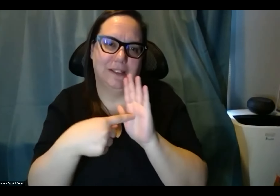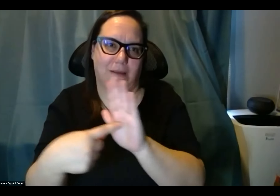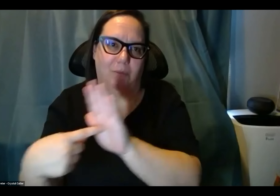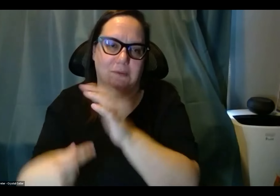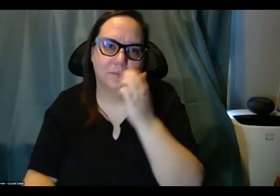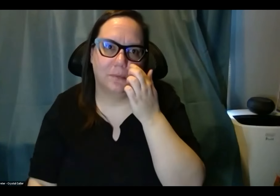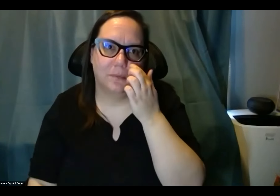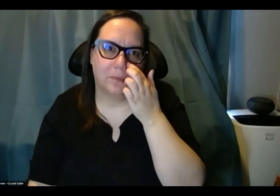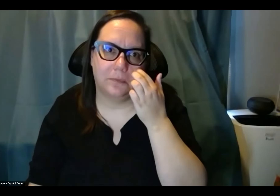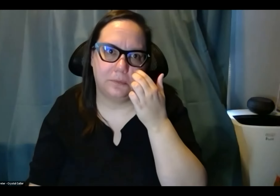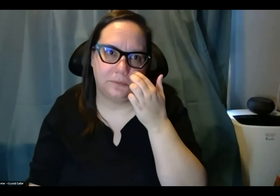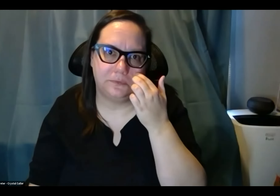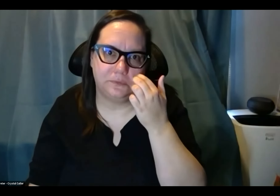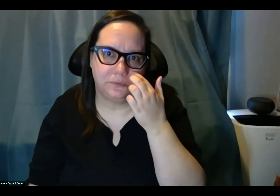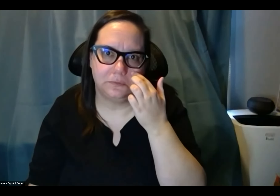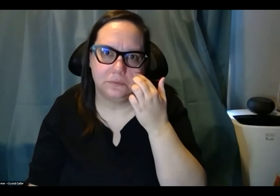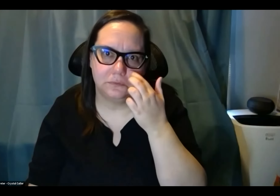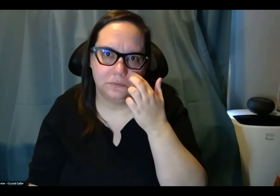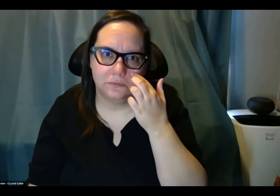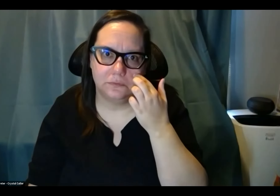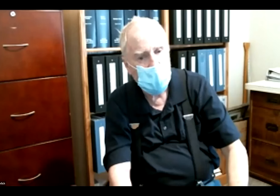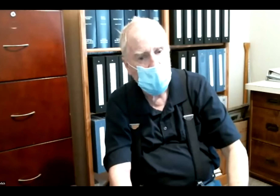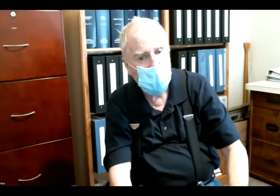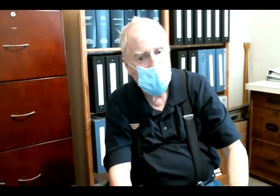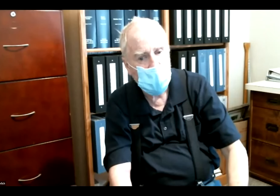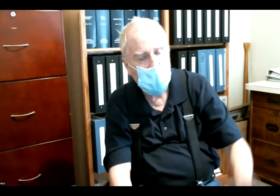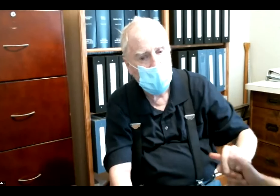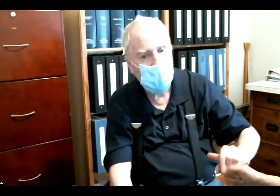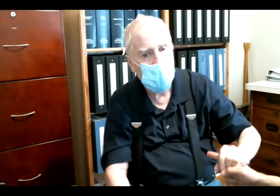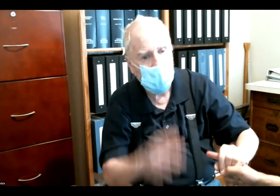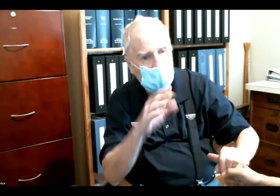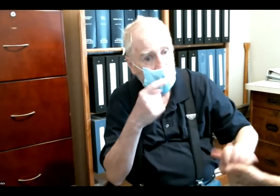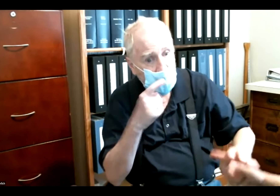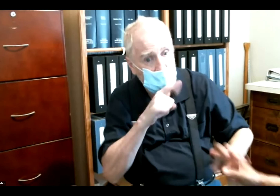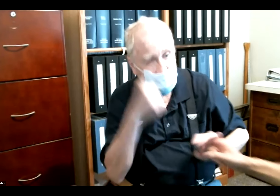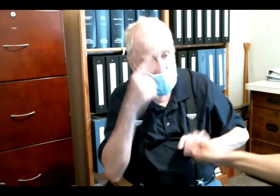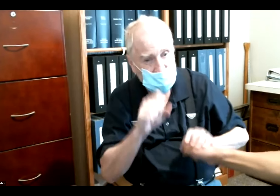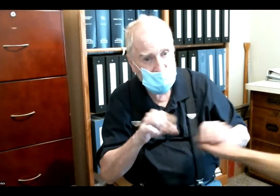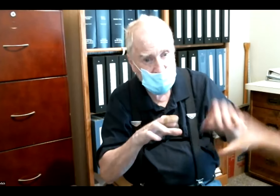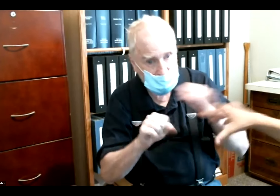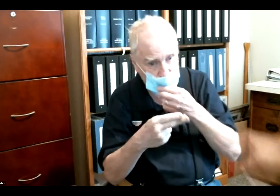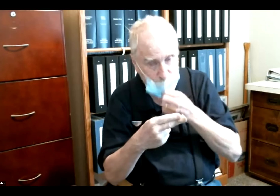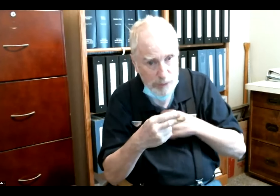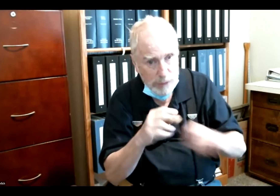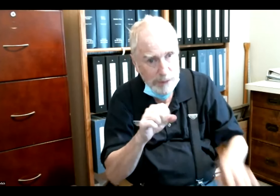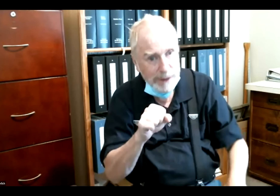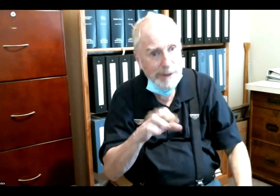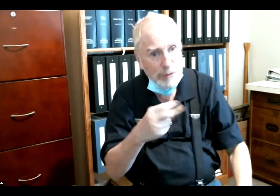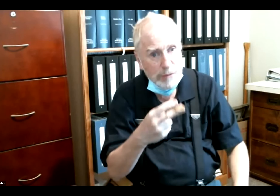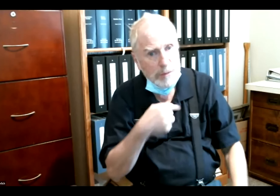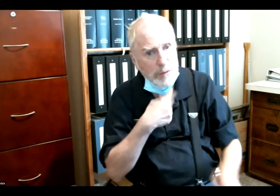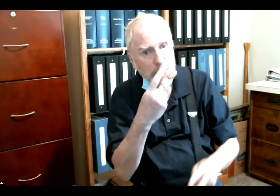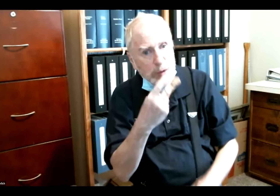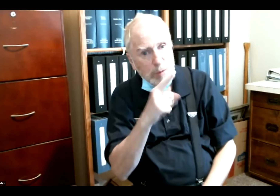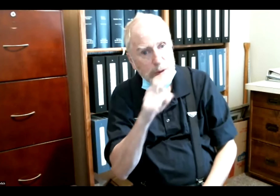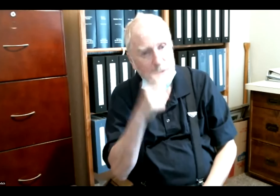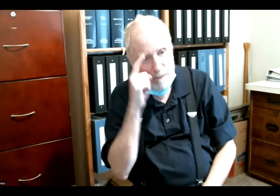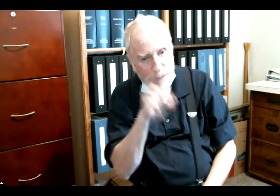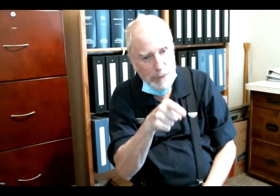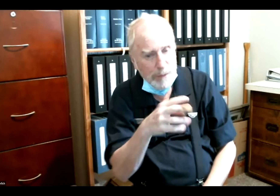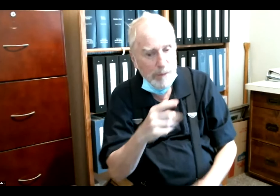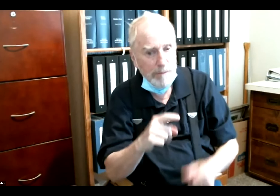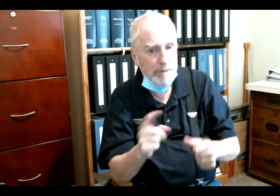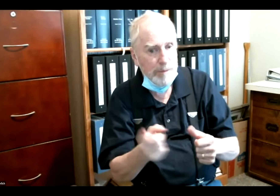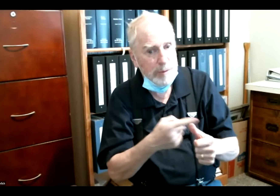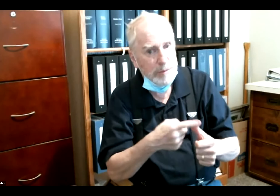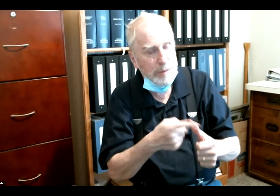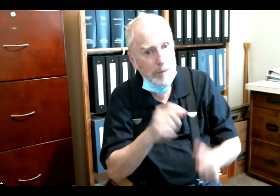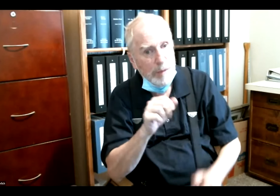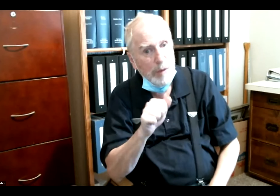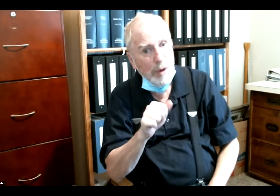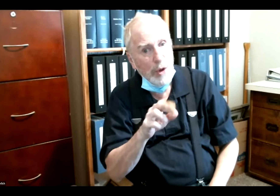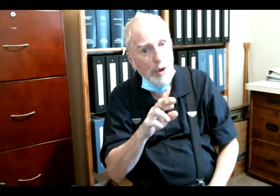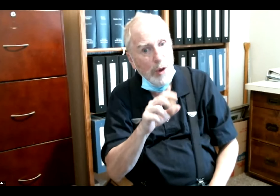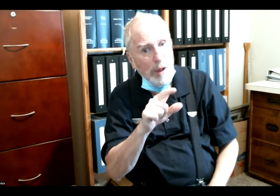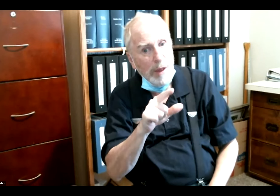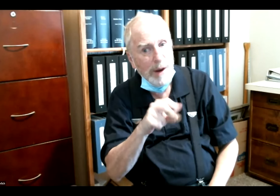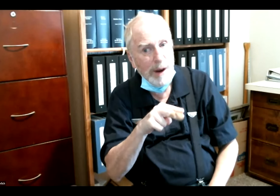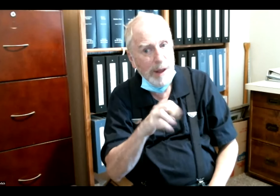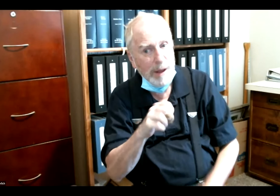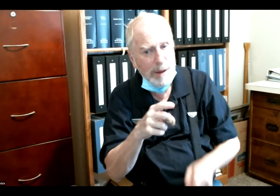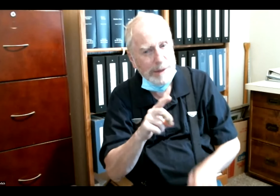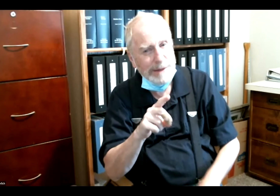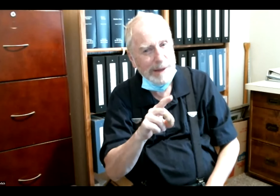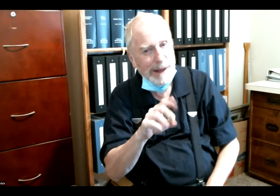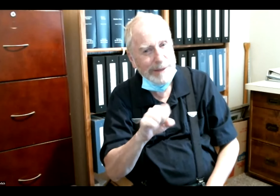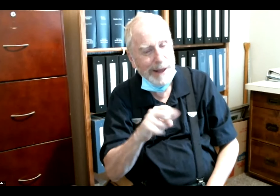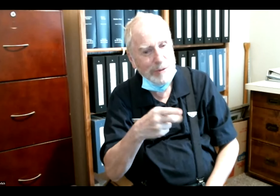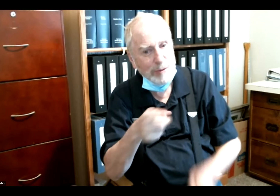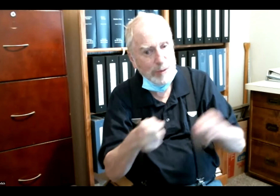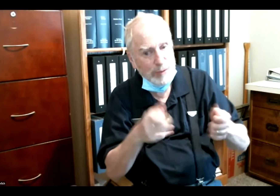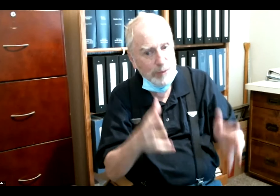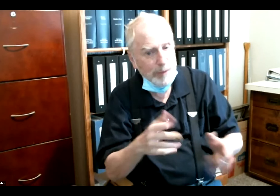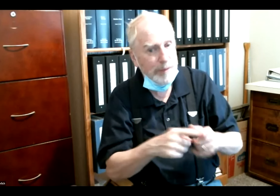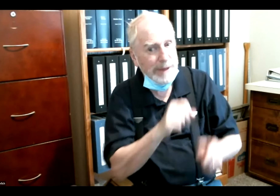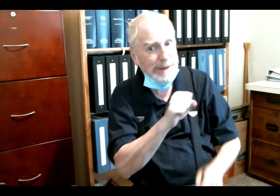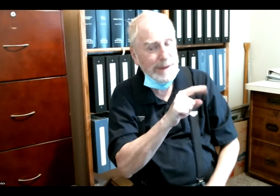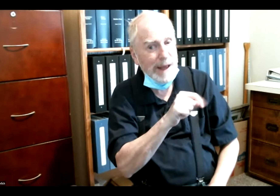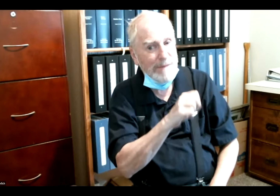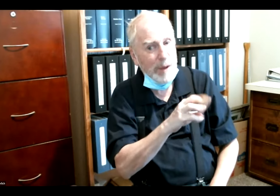Thank you. Stephen? >> Stephen: Two questions for you Sarah. Arlene